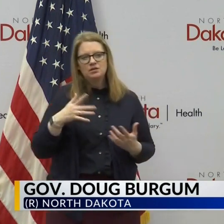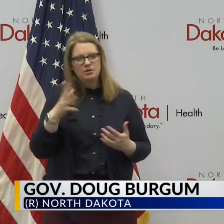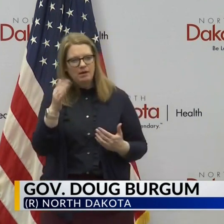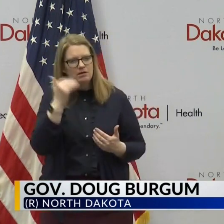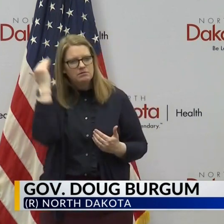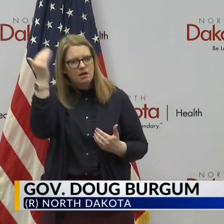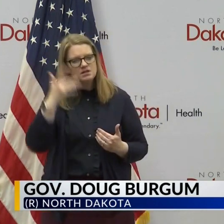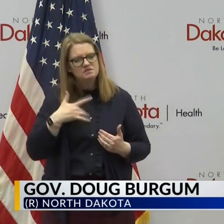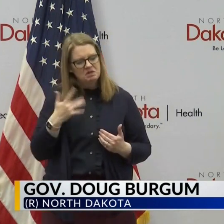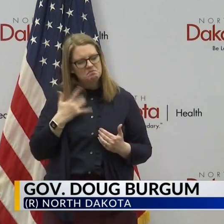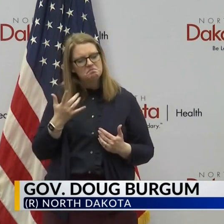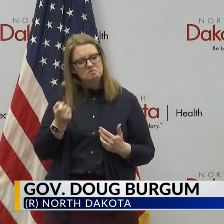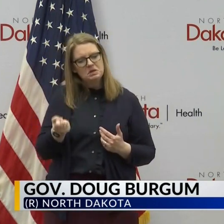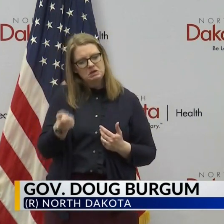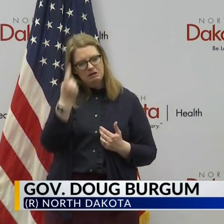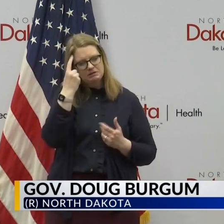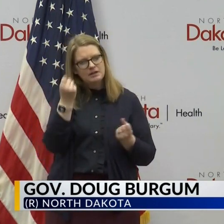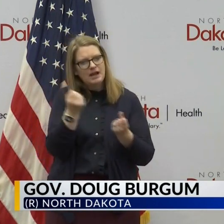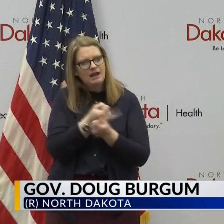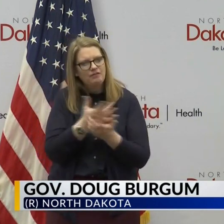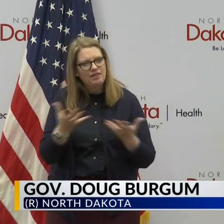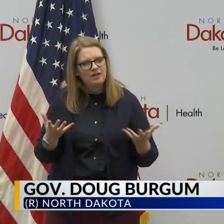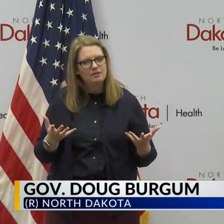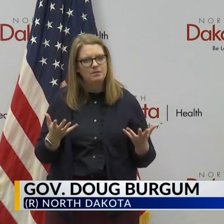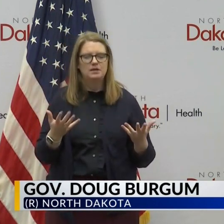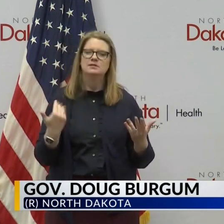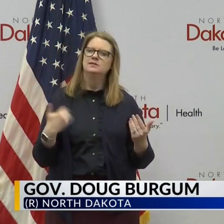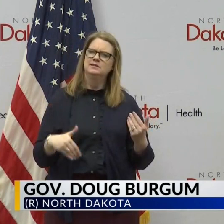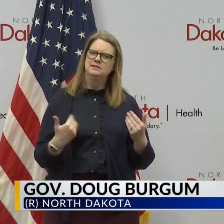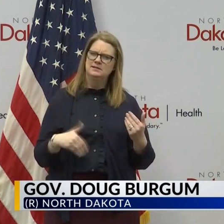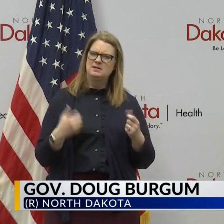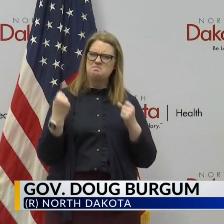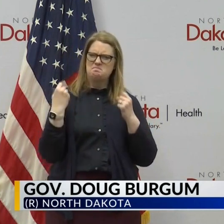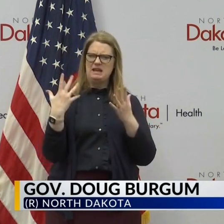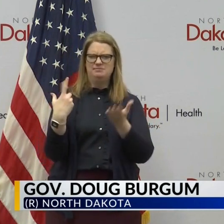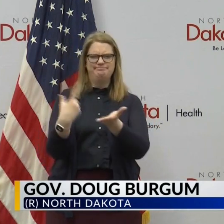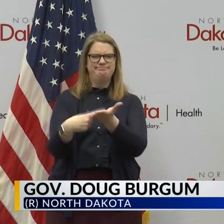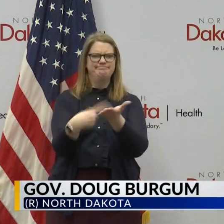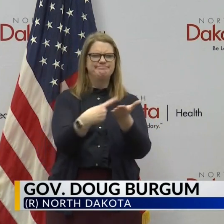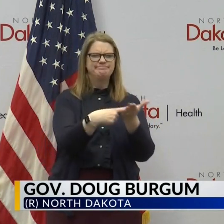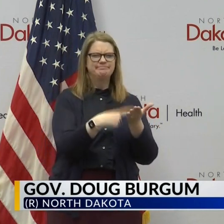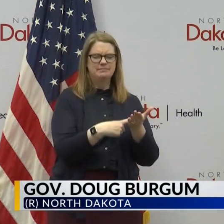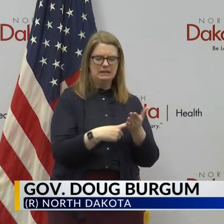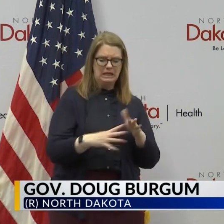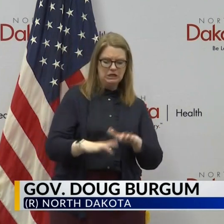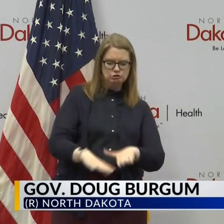INTENSE WITH LOTS OF MISINFORMATION AROUND. WE AS ADULTS OFTEN THINK WE KNOW